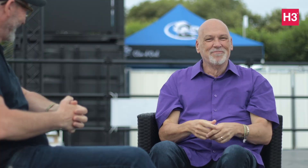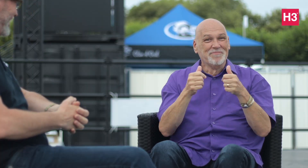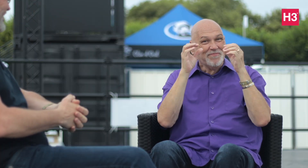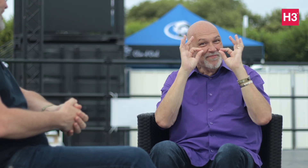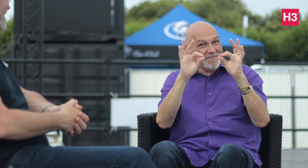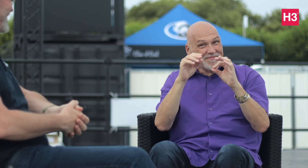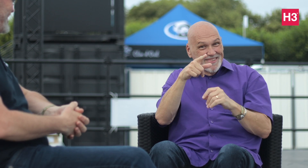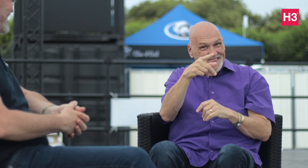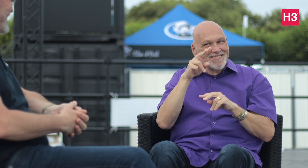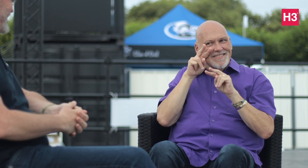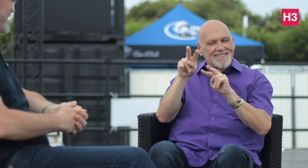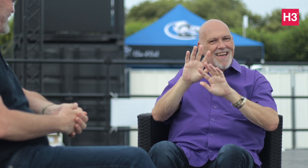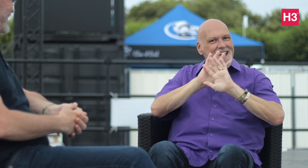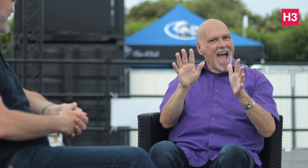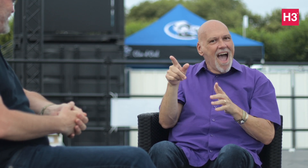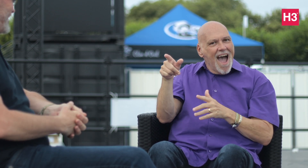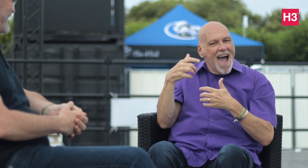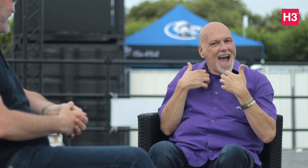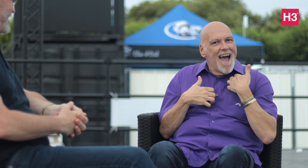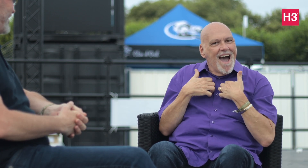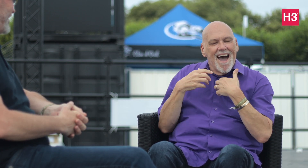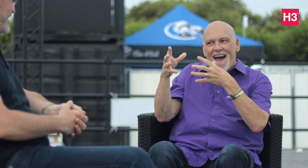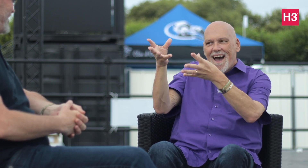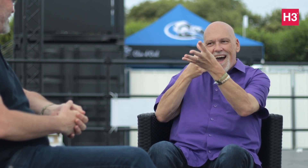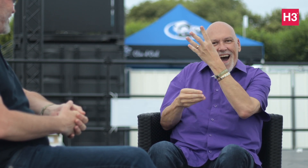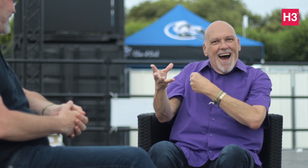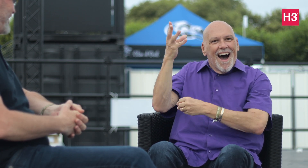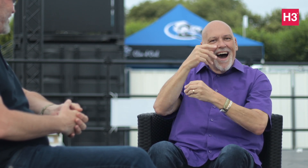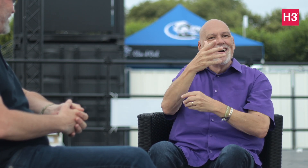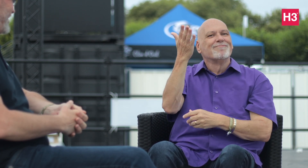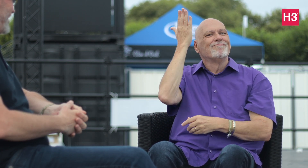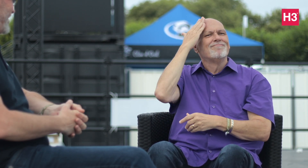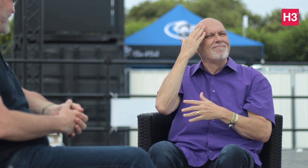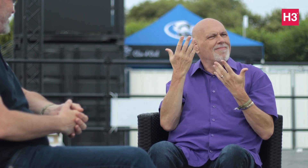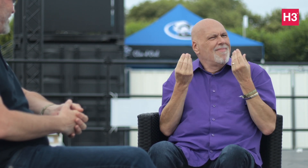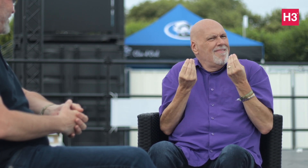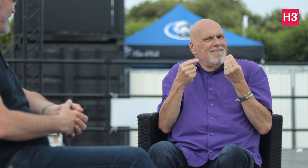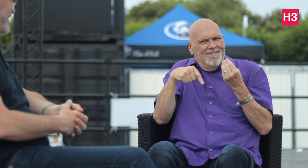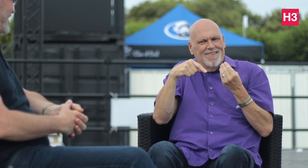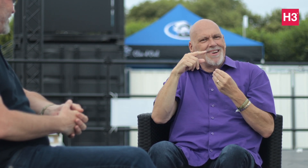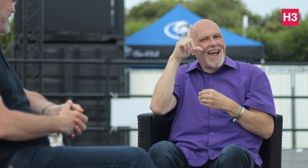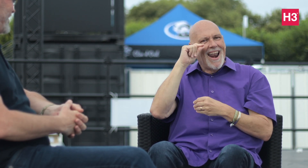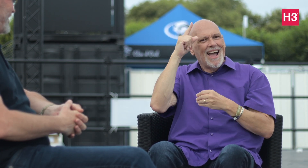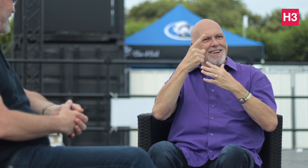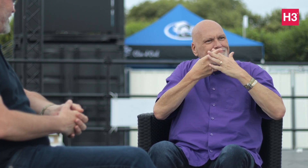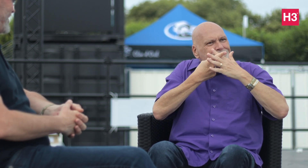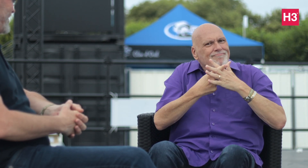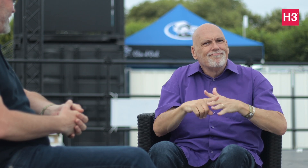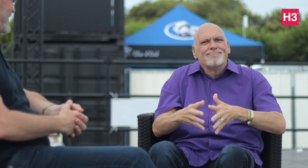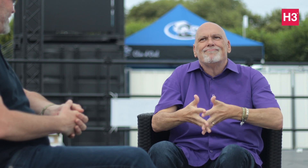[Anselmo]: Well, now you know more about the festival!